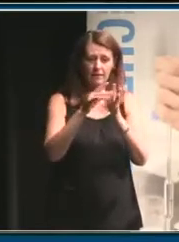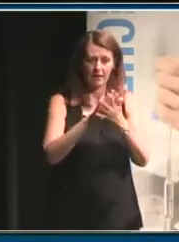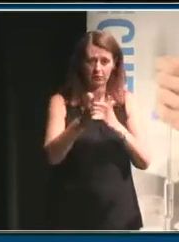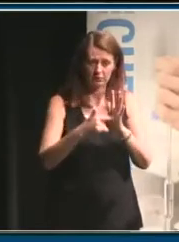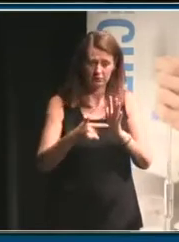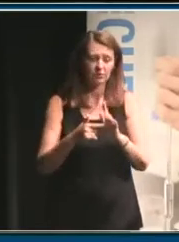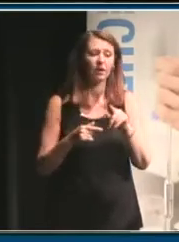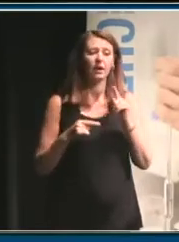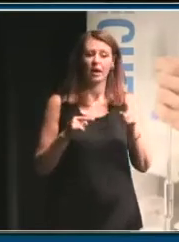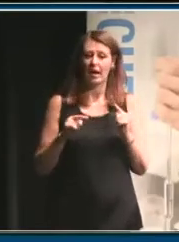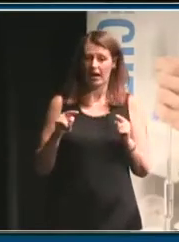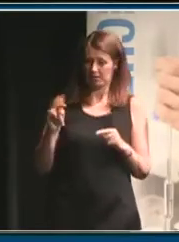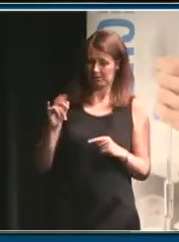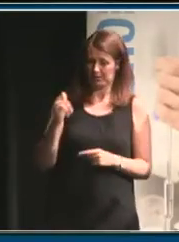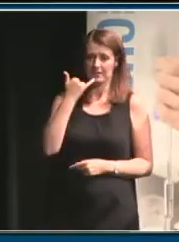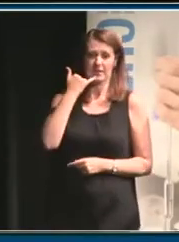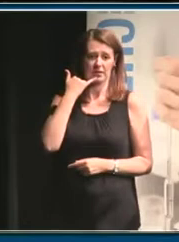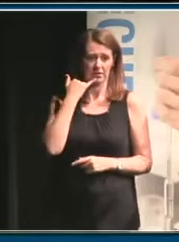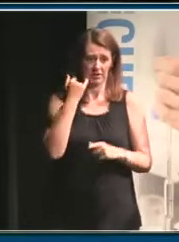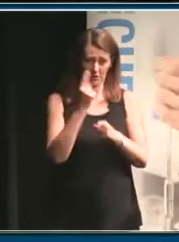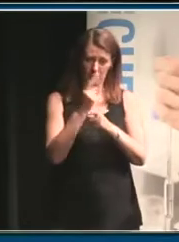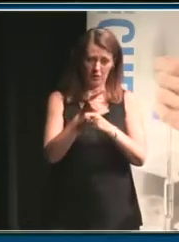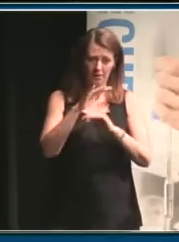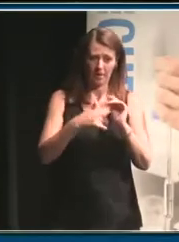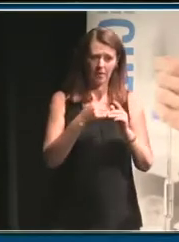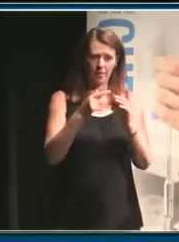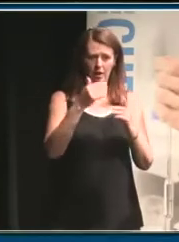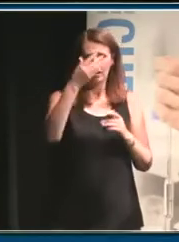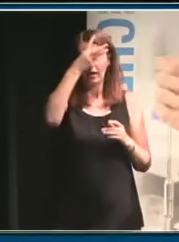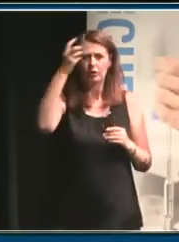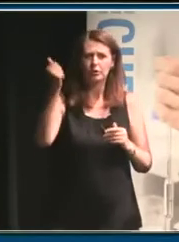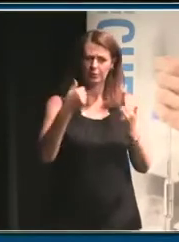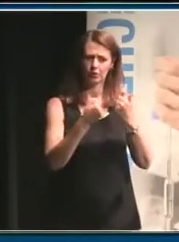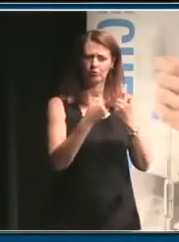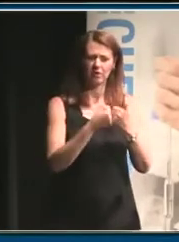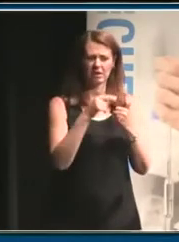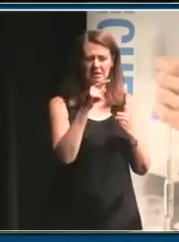and it's clinicians talking about my Alzheimer’s drug and the results of some cognition studies